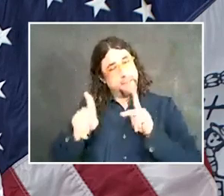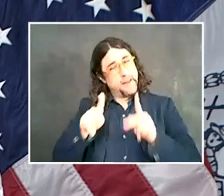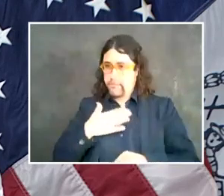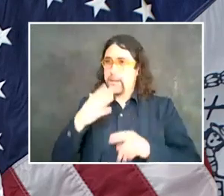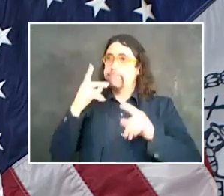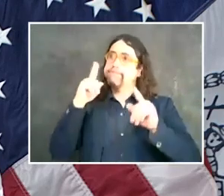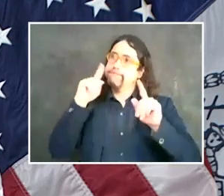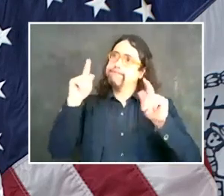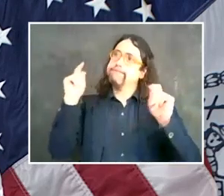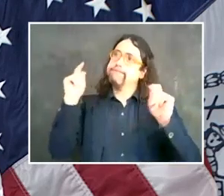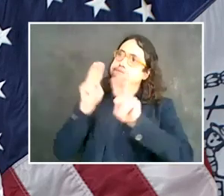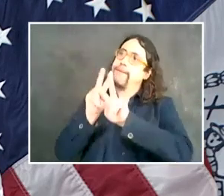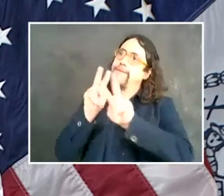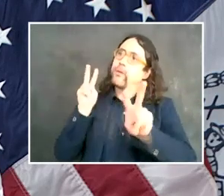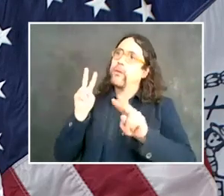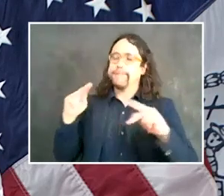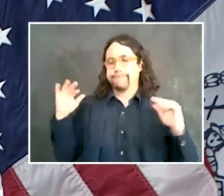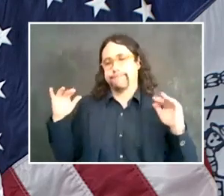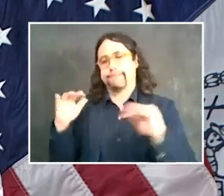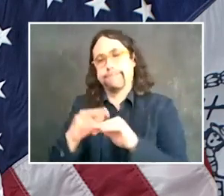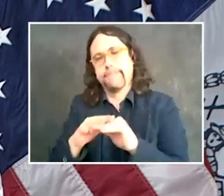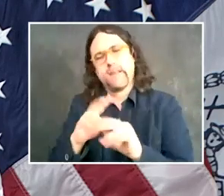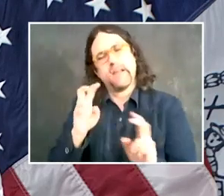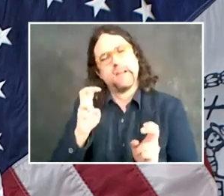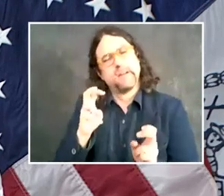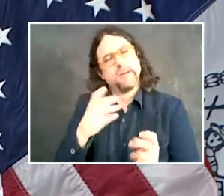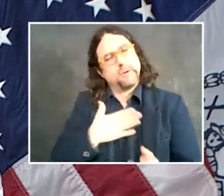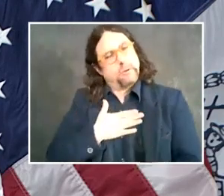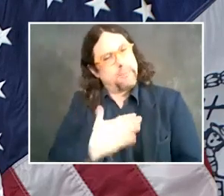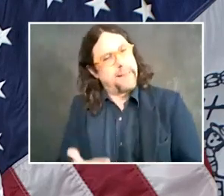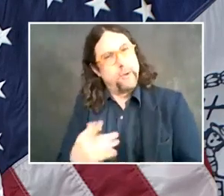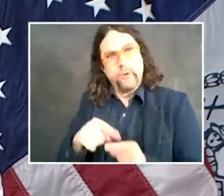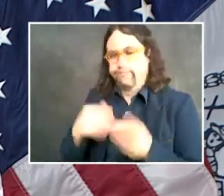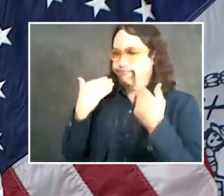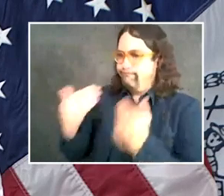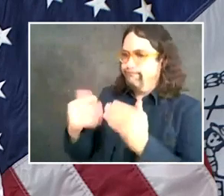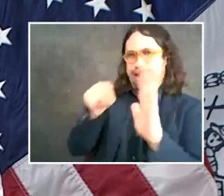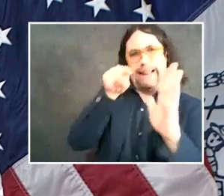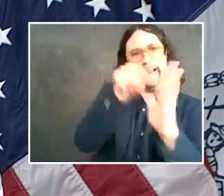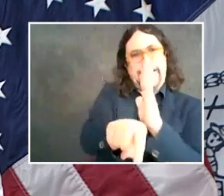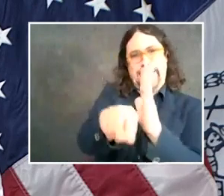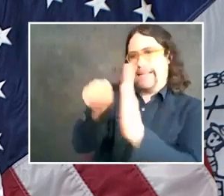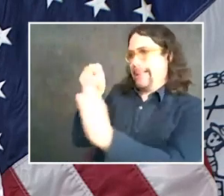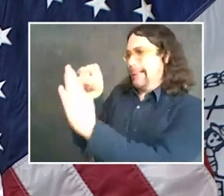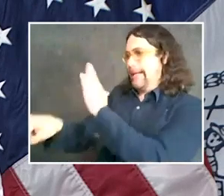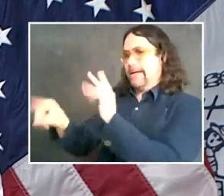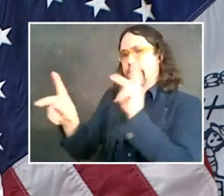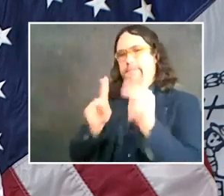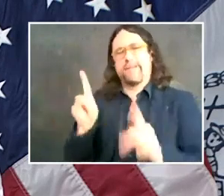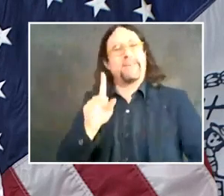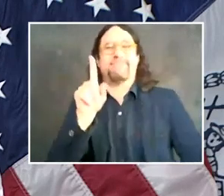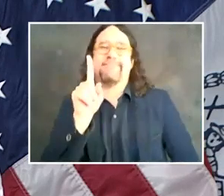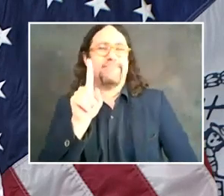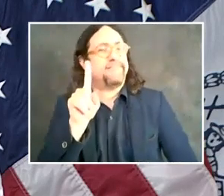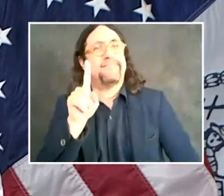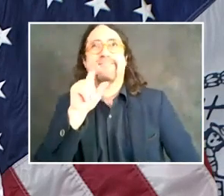ME. WE HAVE TO DO SOMETHING DIFFERENT. HAVE TO BREAK OUT OF WHATEVER